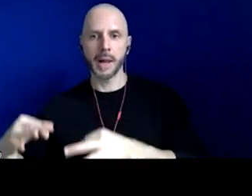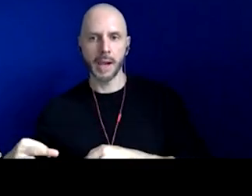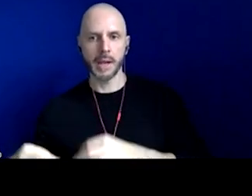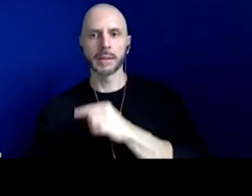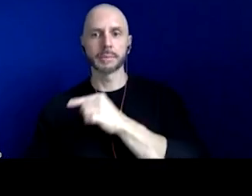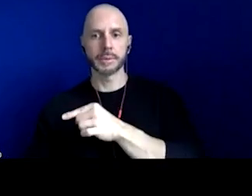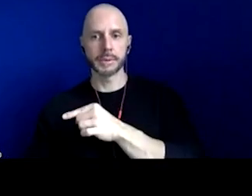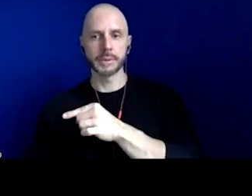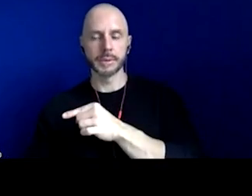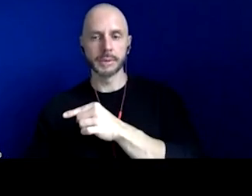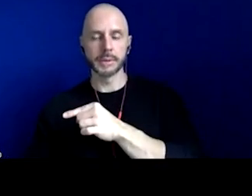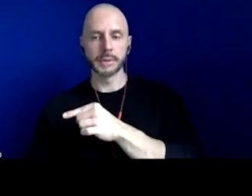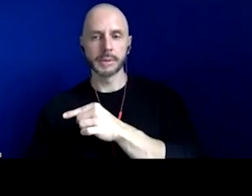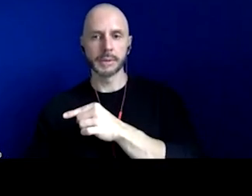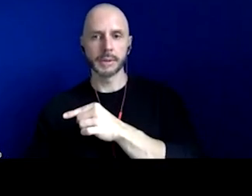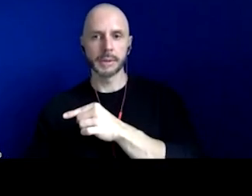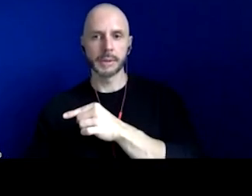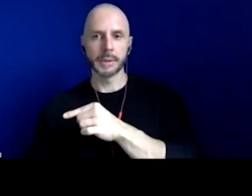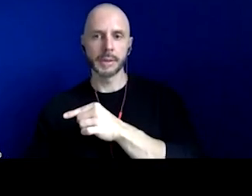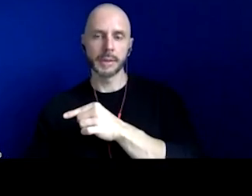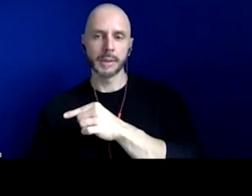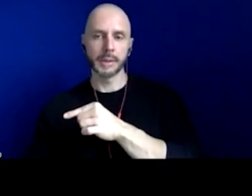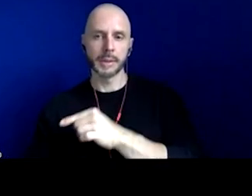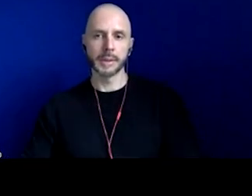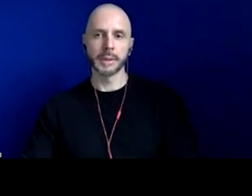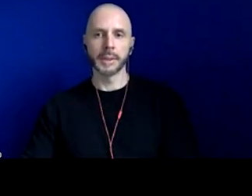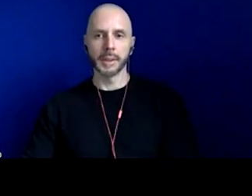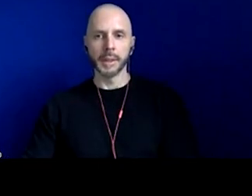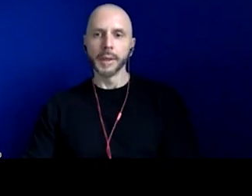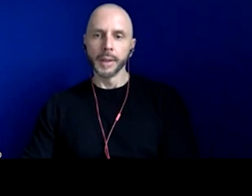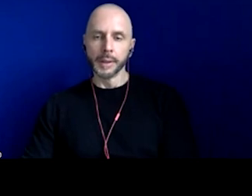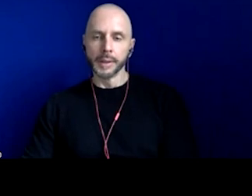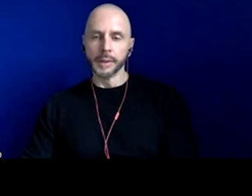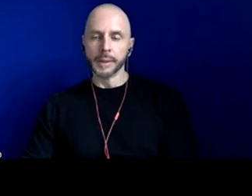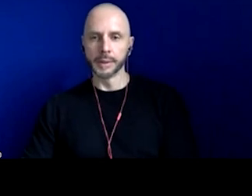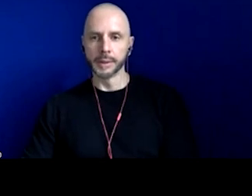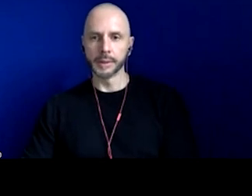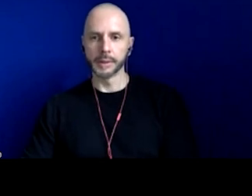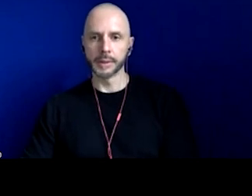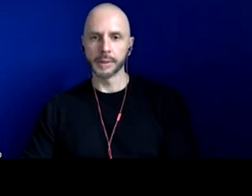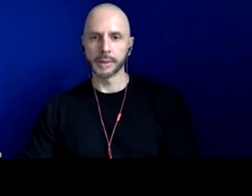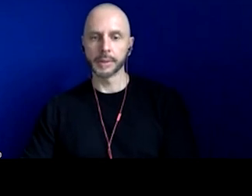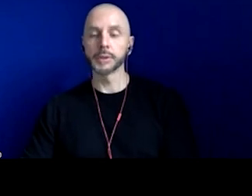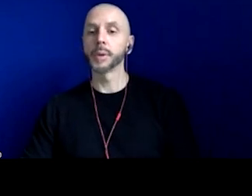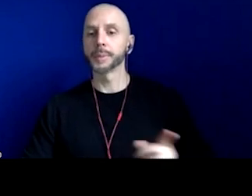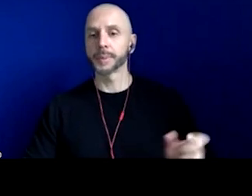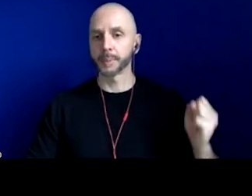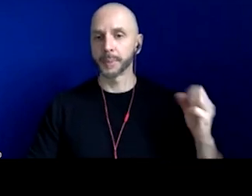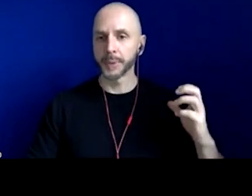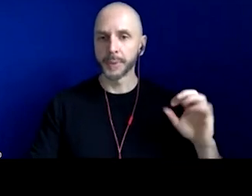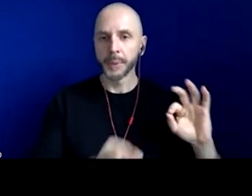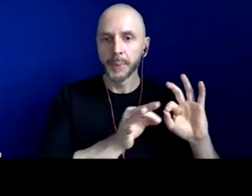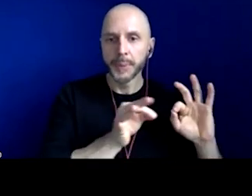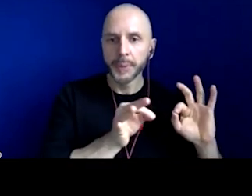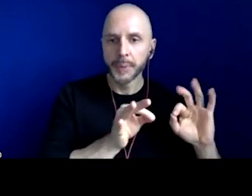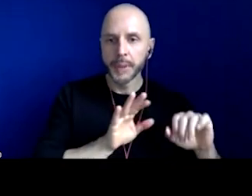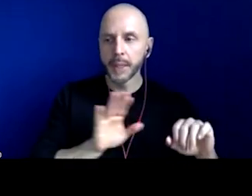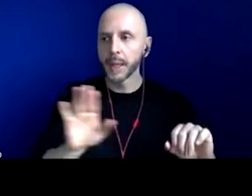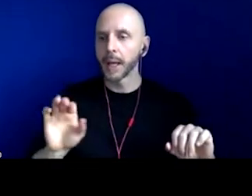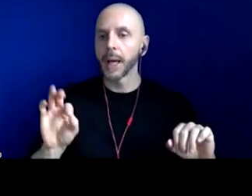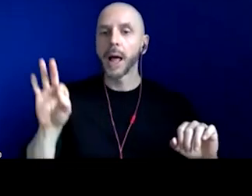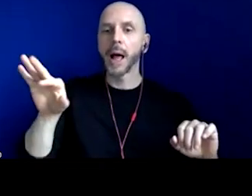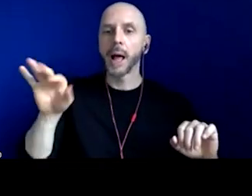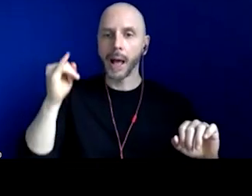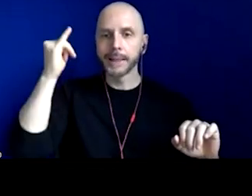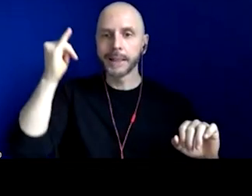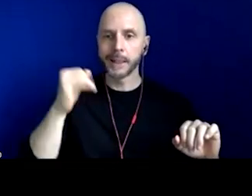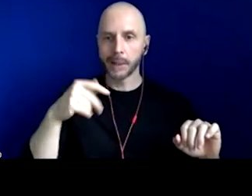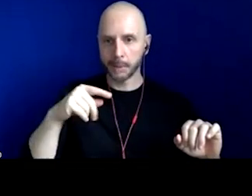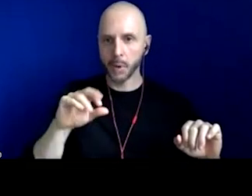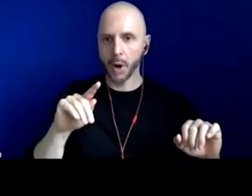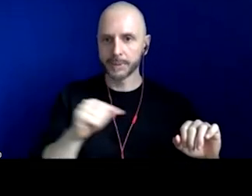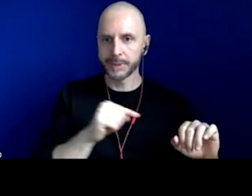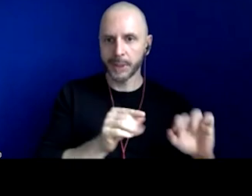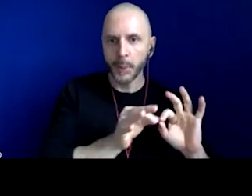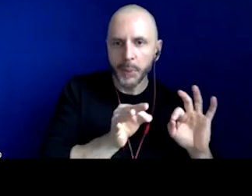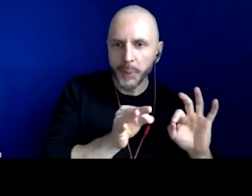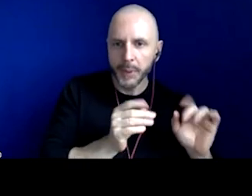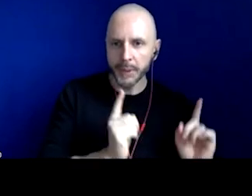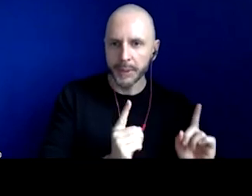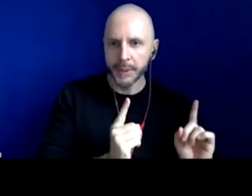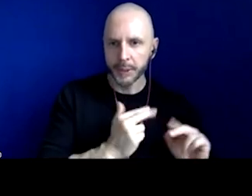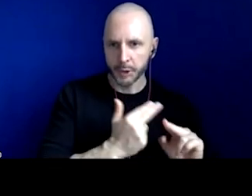with than just, sort of, their short-form prompts. Creating content also wasn't as useful for many